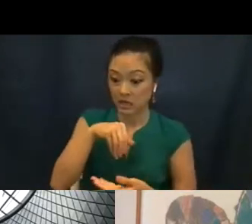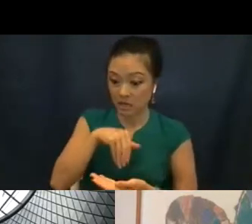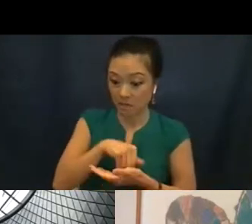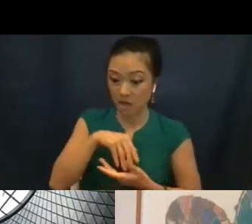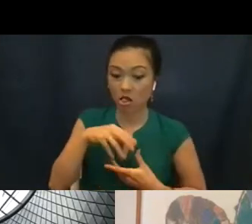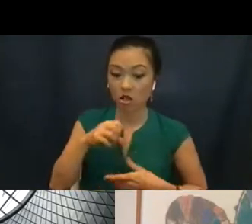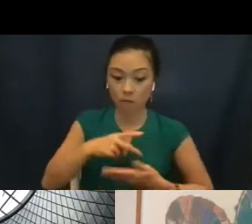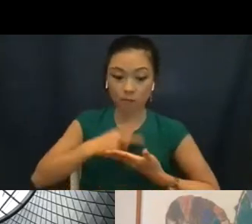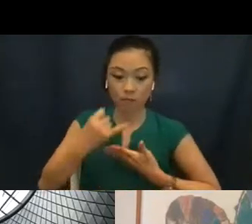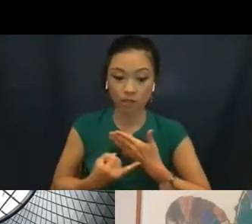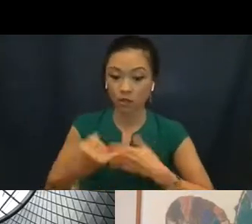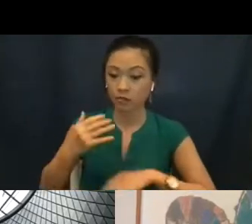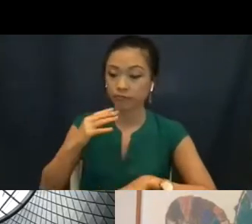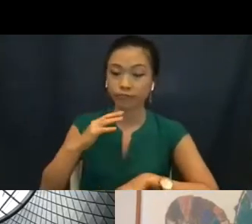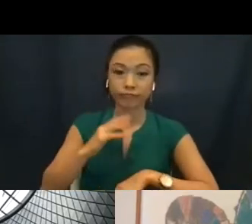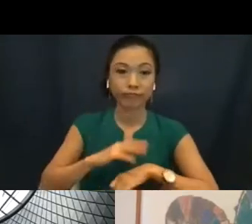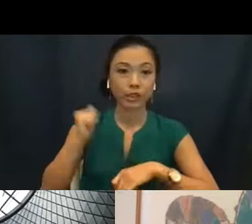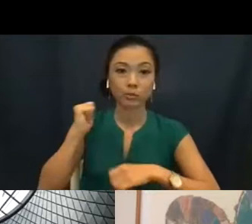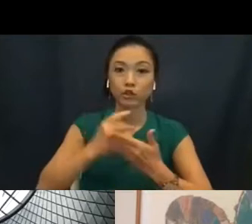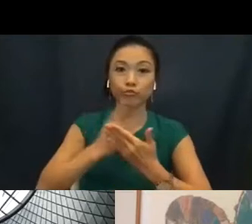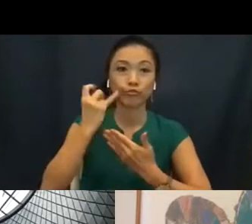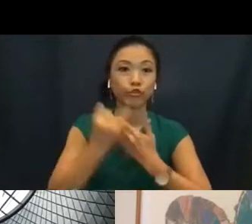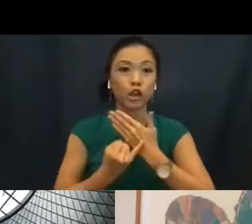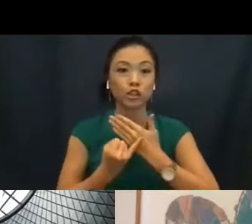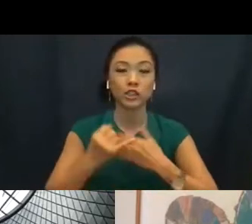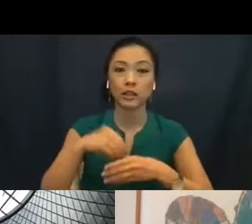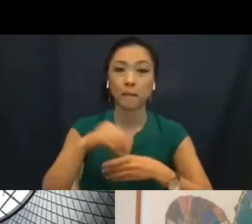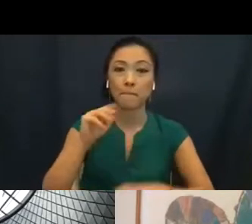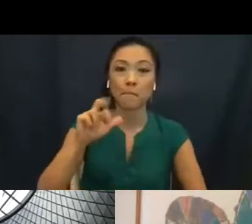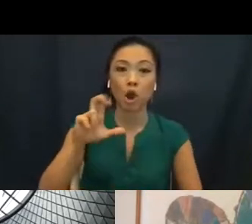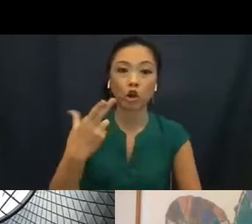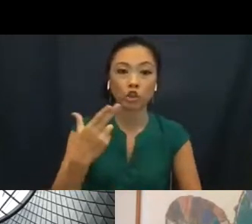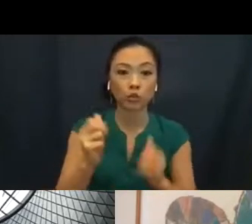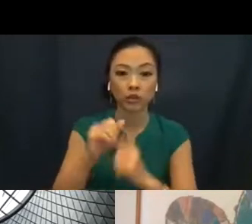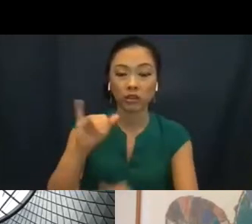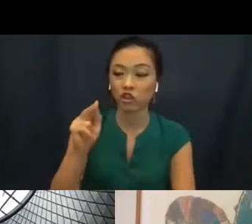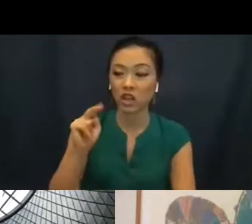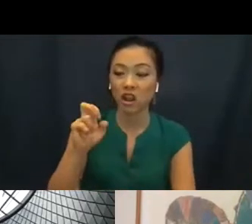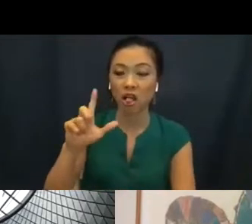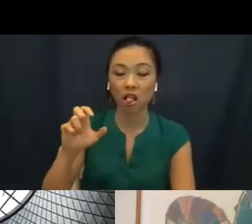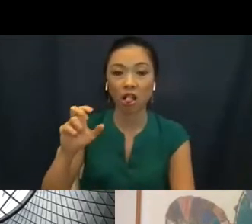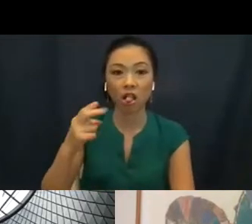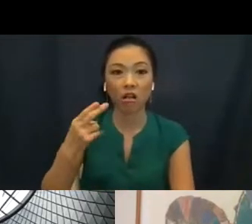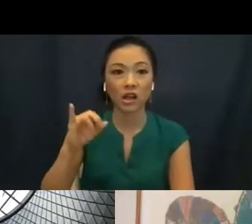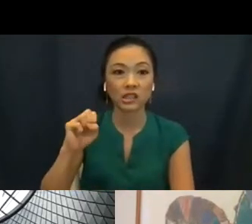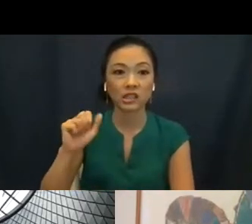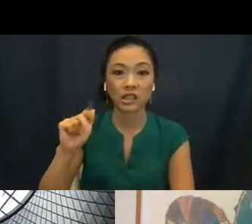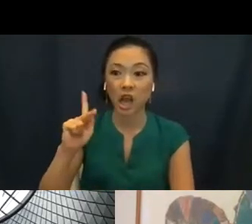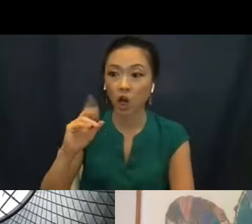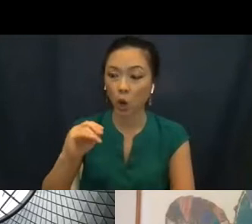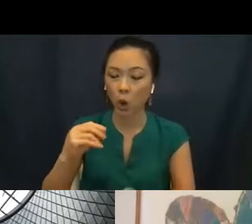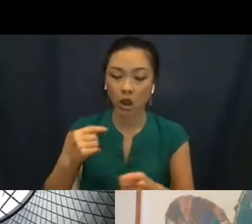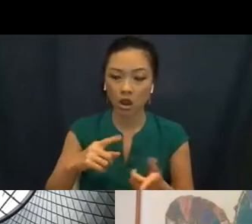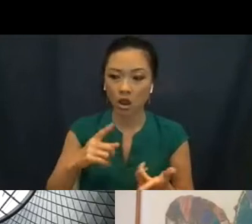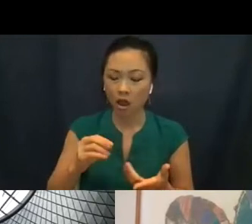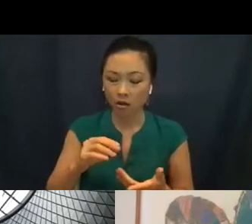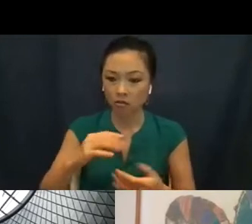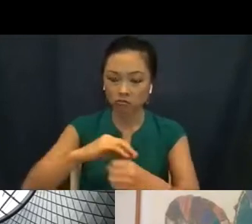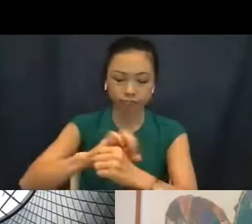in March and we pivoted really fast to get that thing online and I could talk